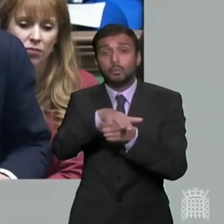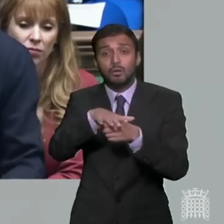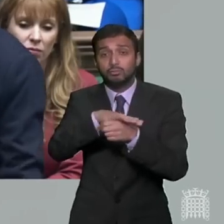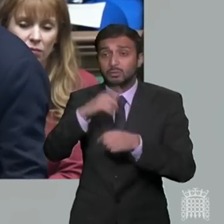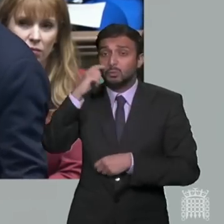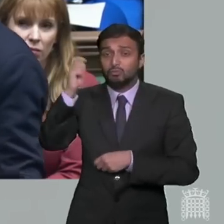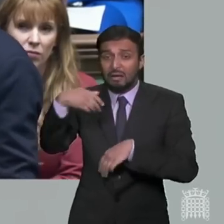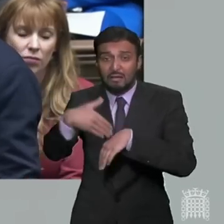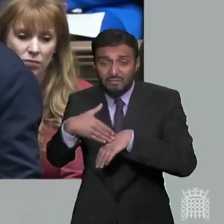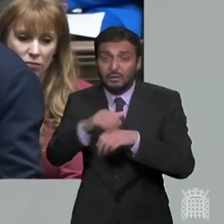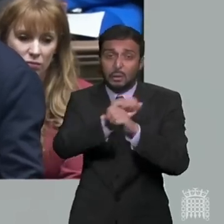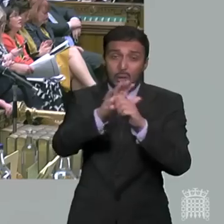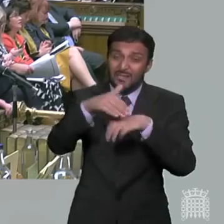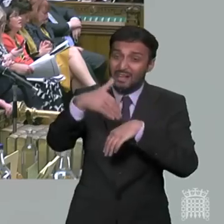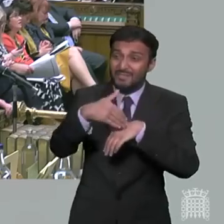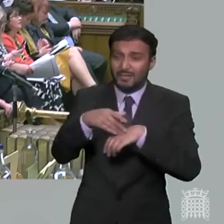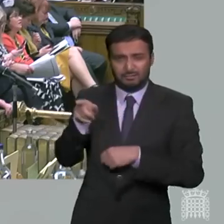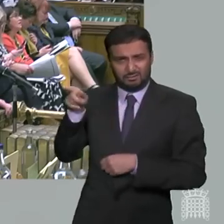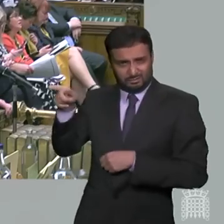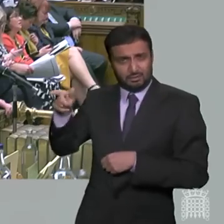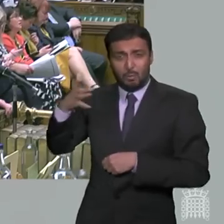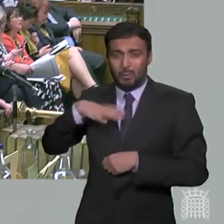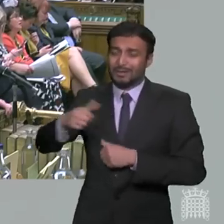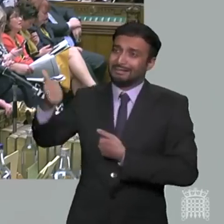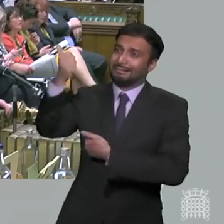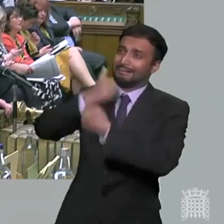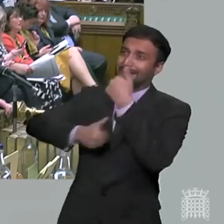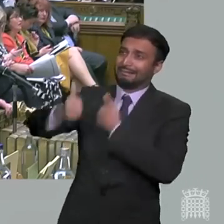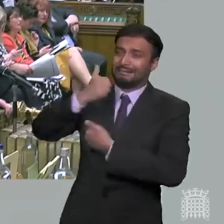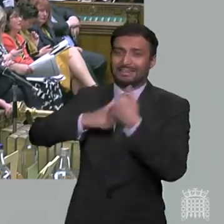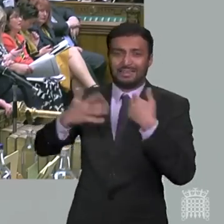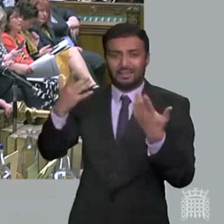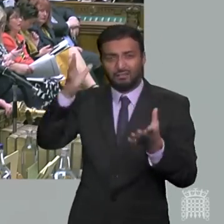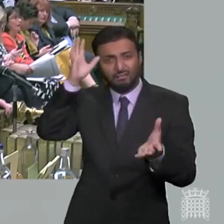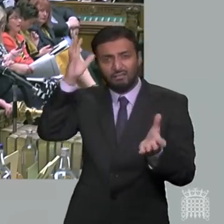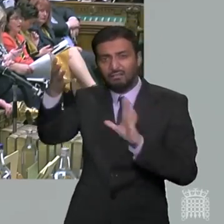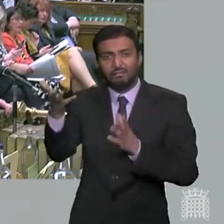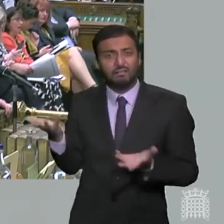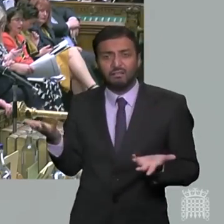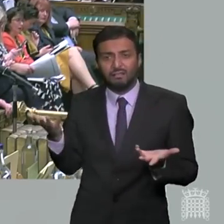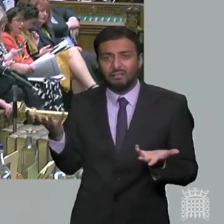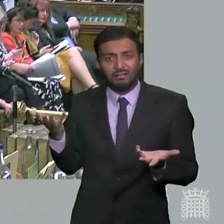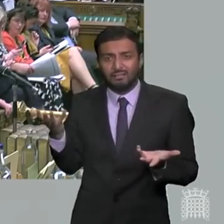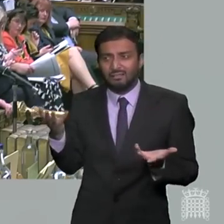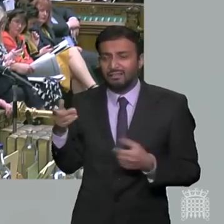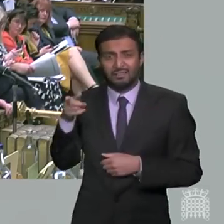It is like a football manager, bottom of the league at Christmas, celebrating an away draw three months ago—it will not wash.